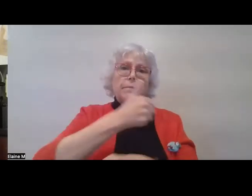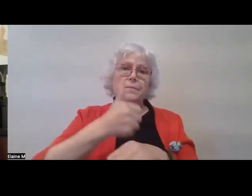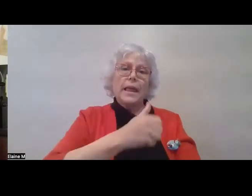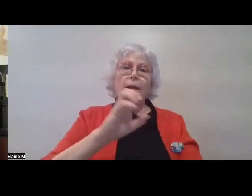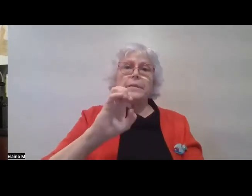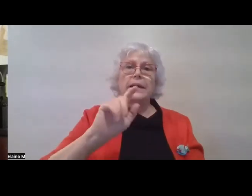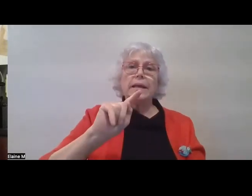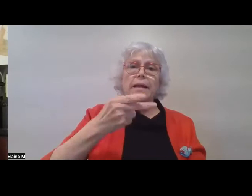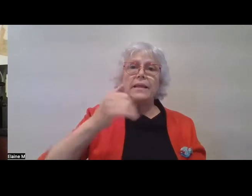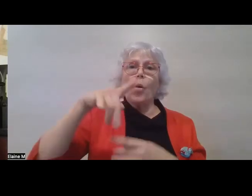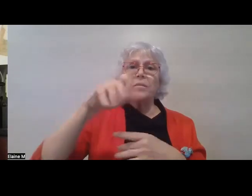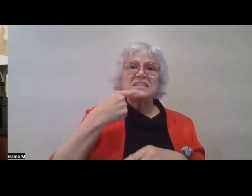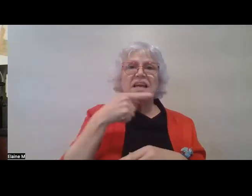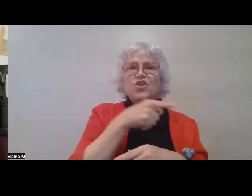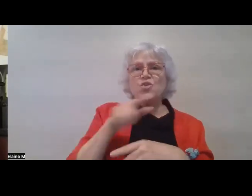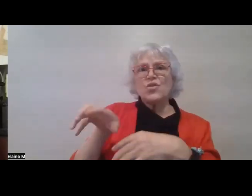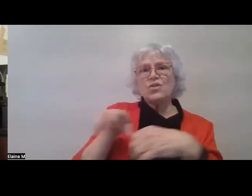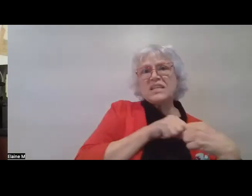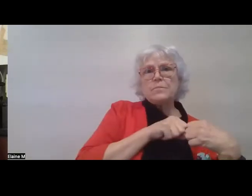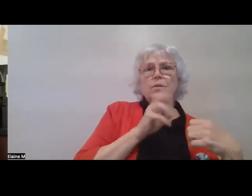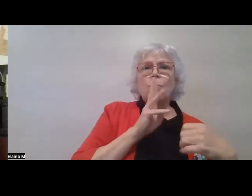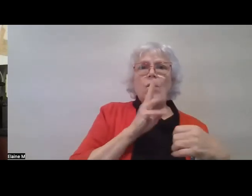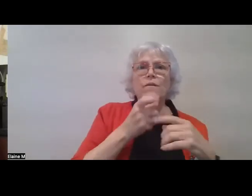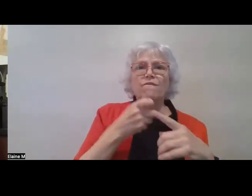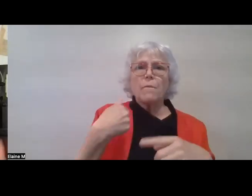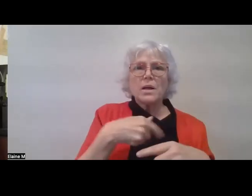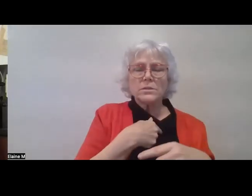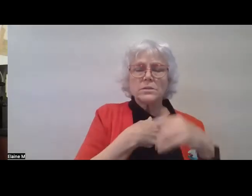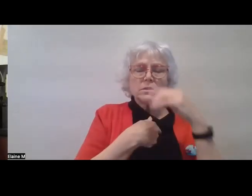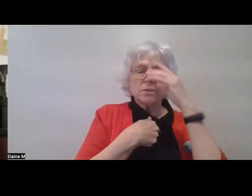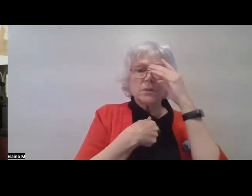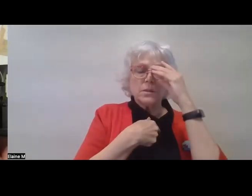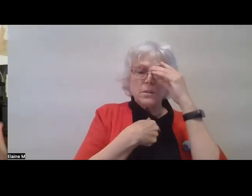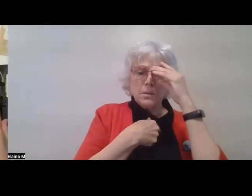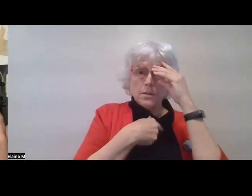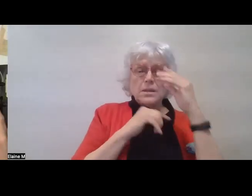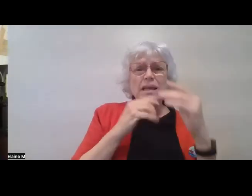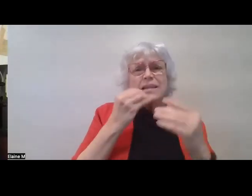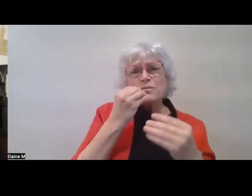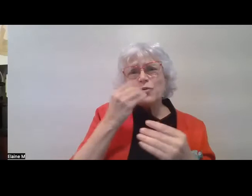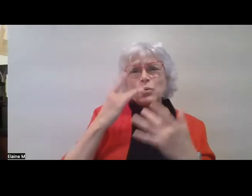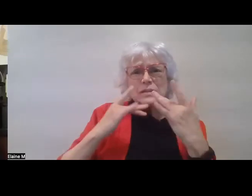water from them. Same with water scarcity